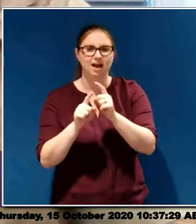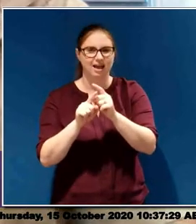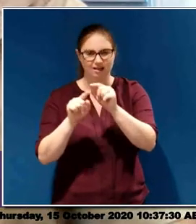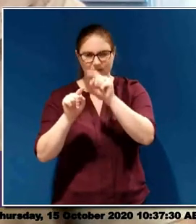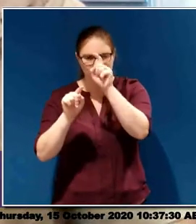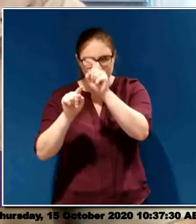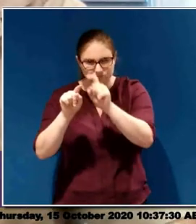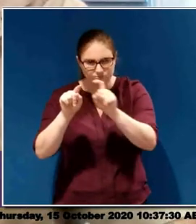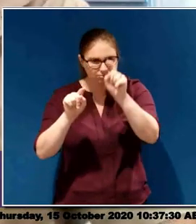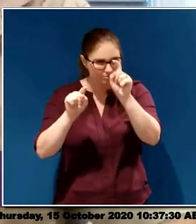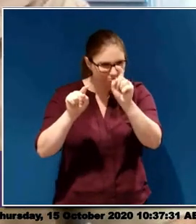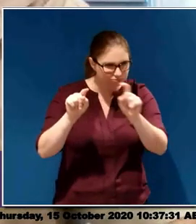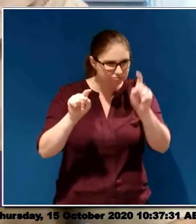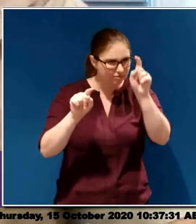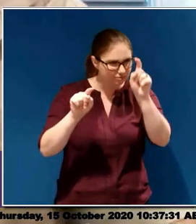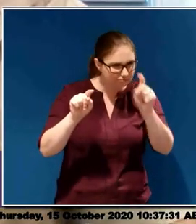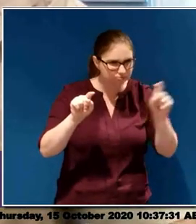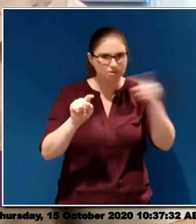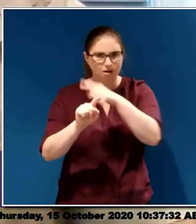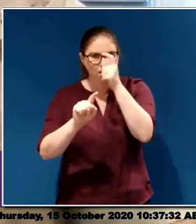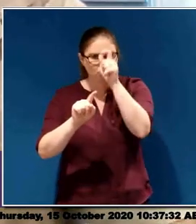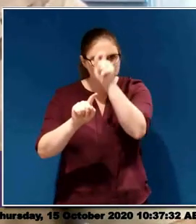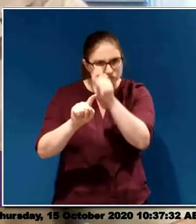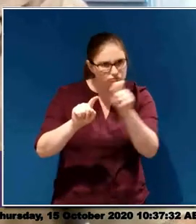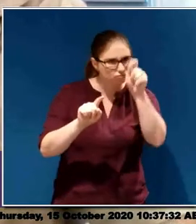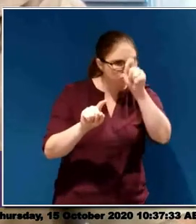He did everything he could, to - yeah.